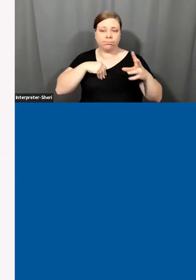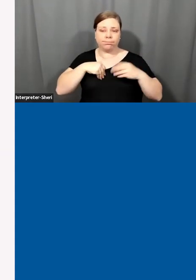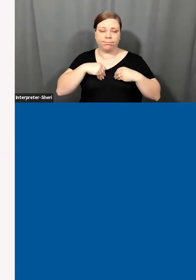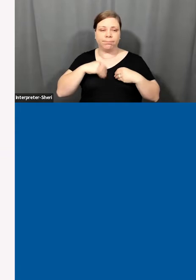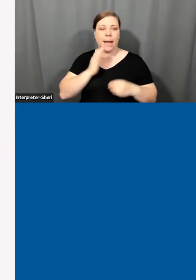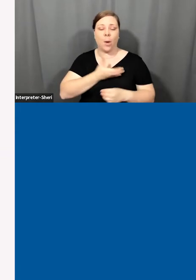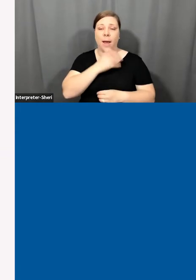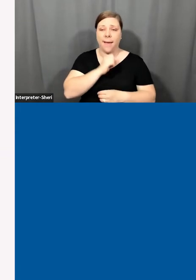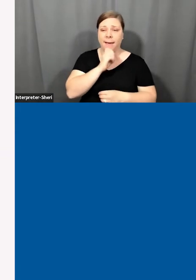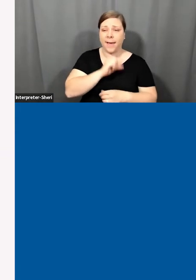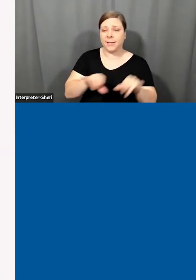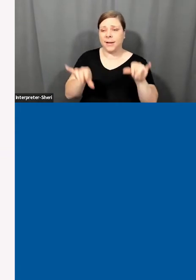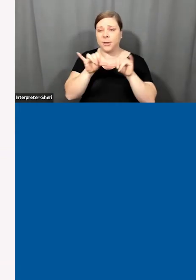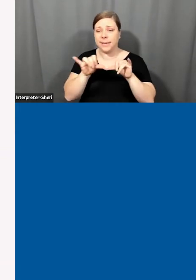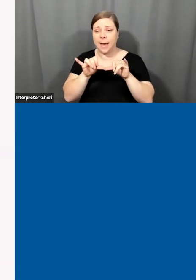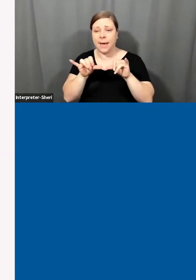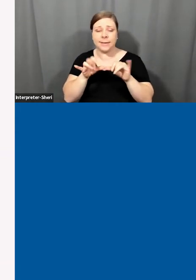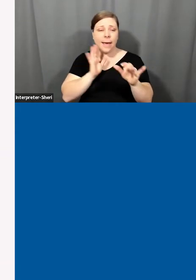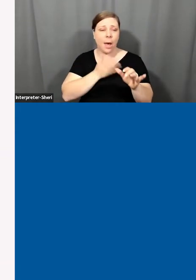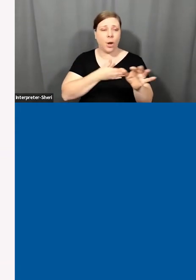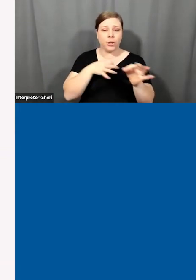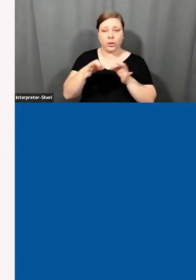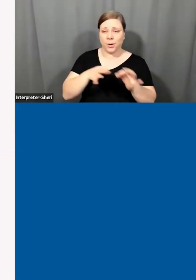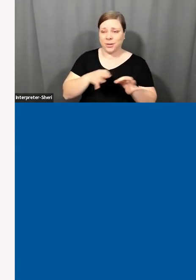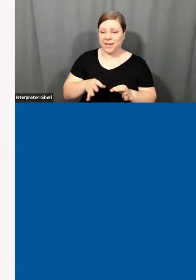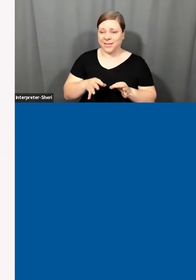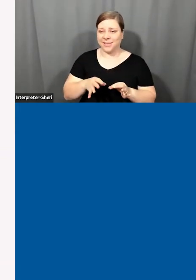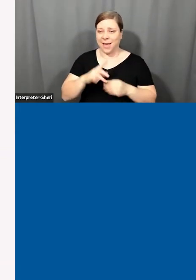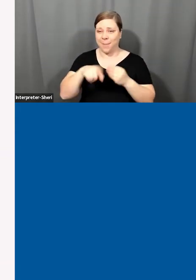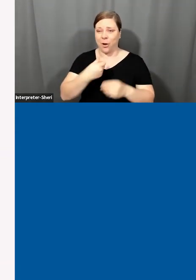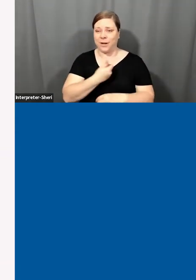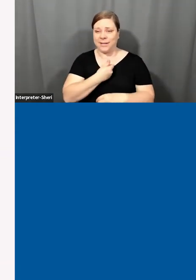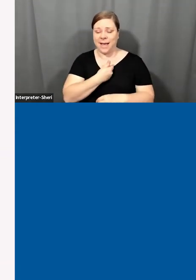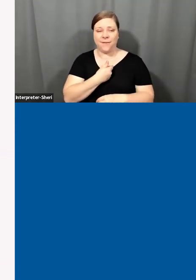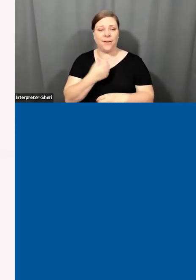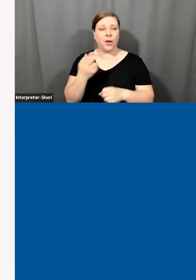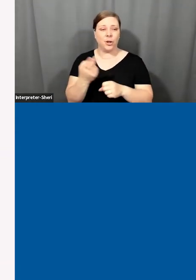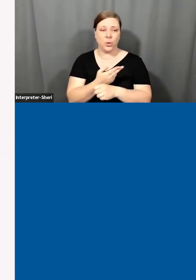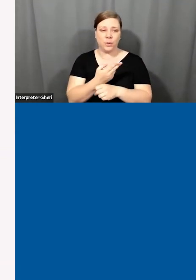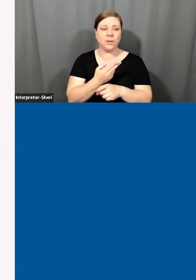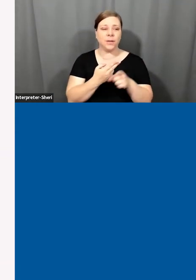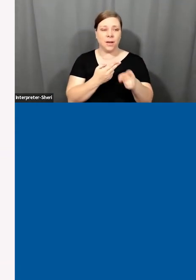our size, our descriptions of ourselves, everything. We used accessible hashtags with PascalCase,